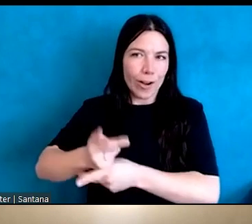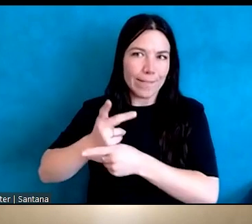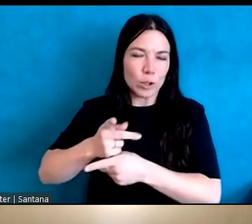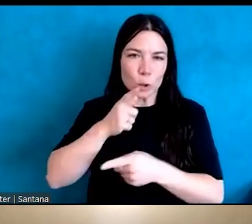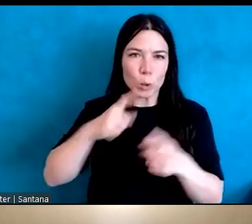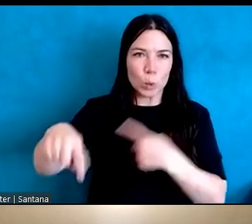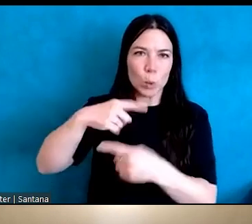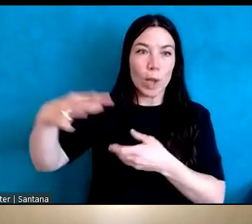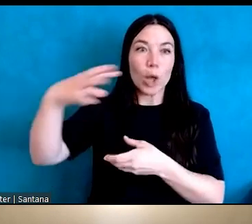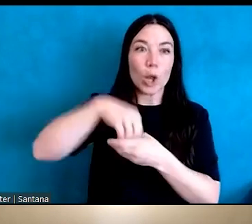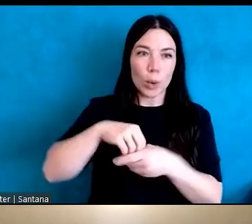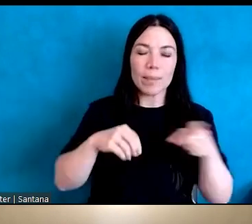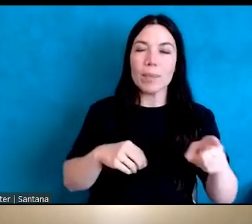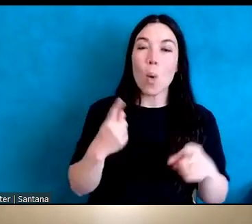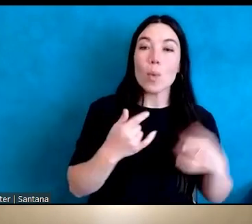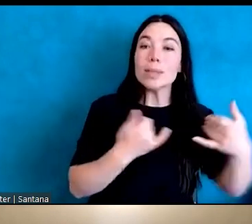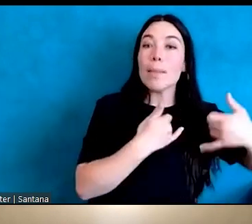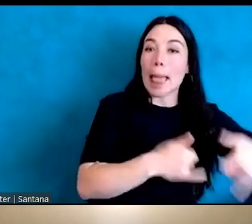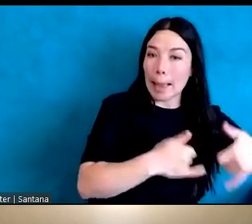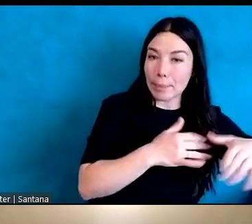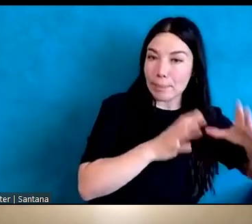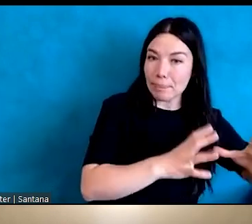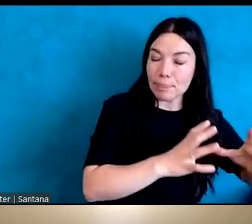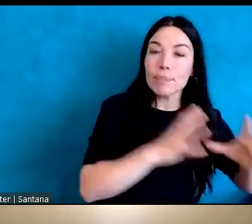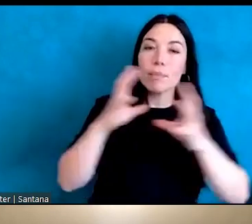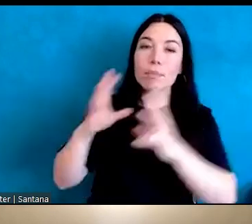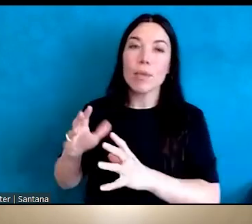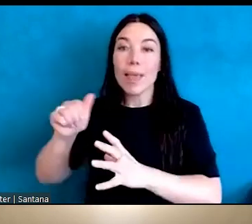And the other one was a functional play context, which was where